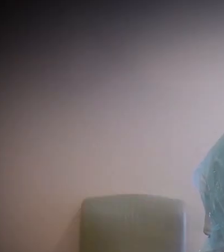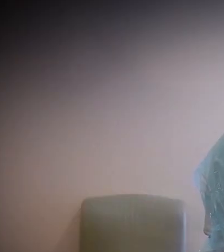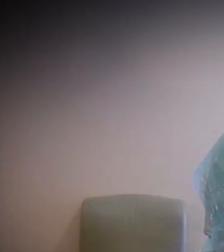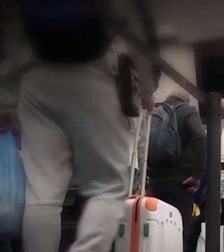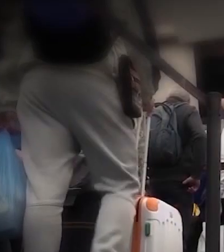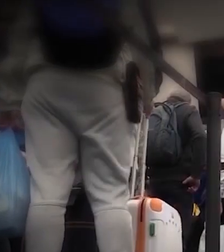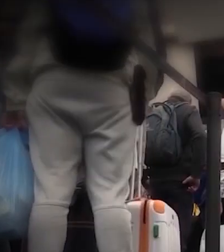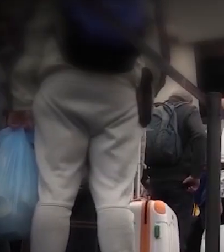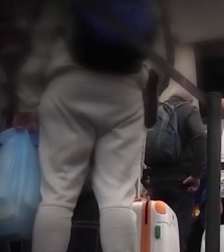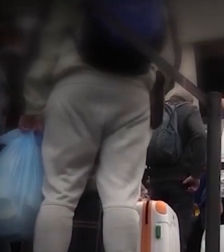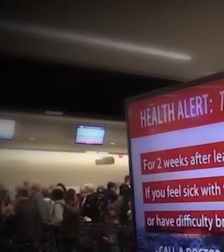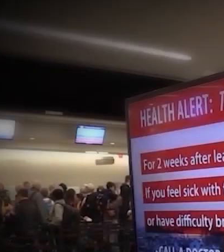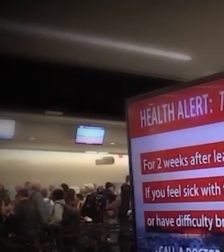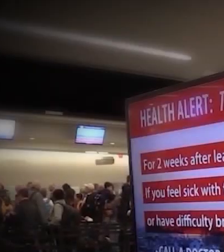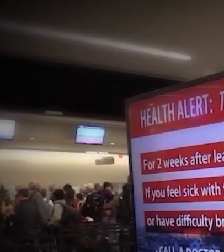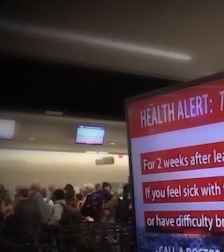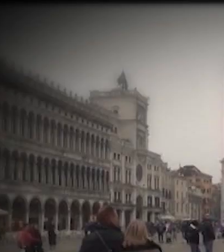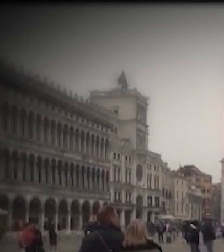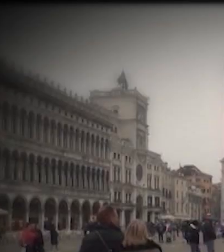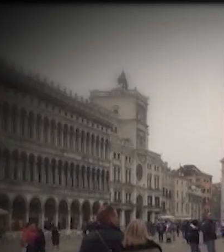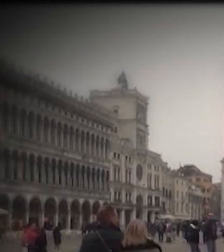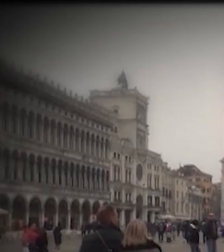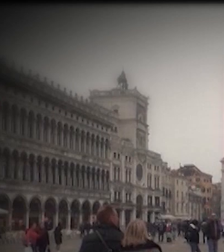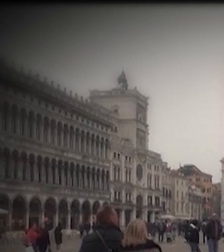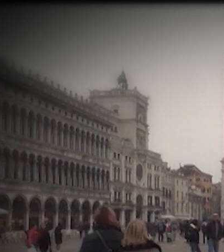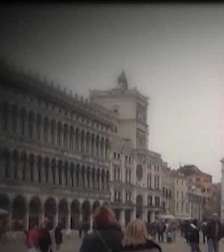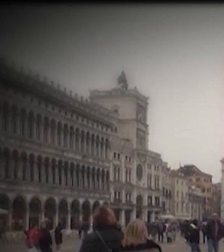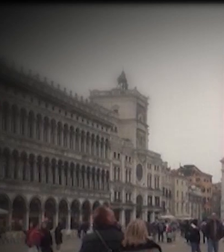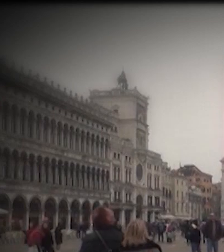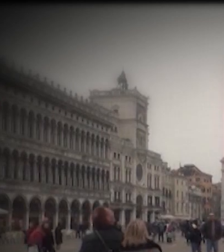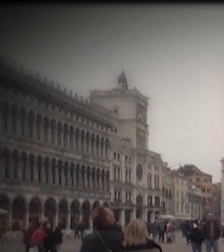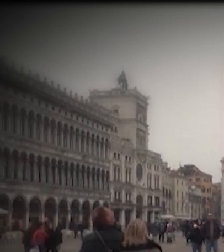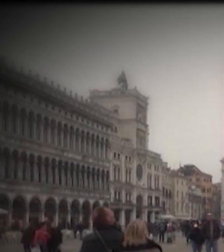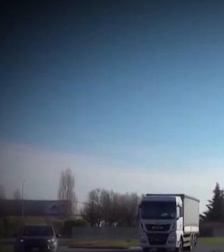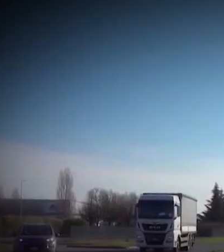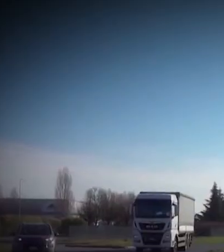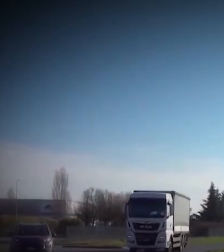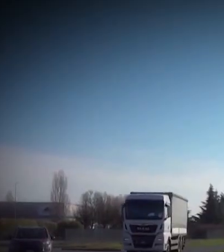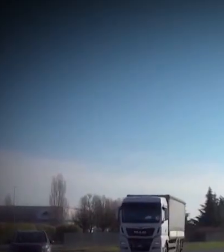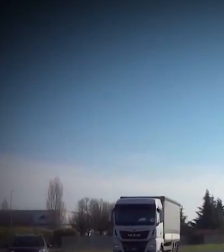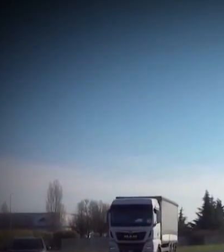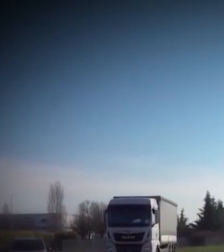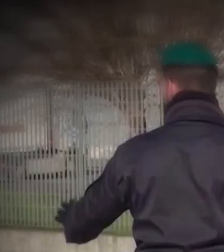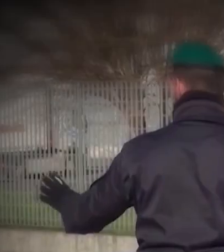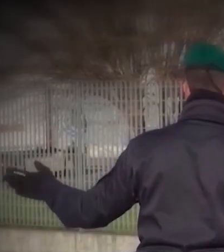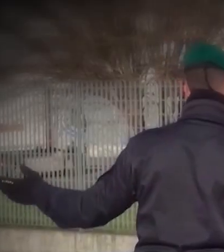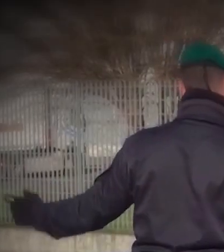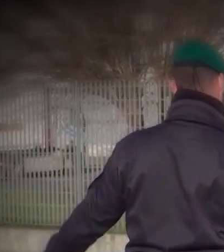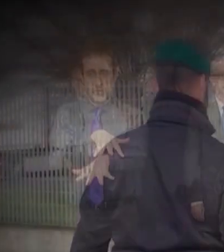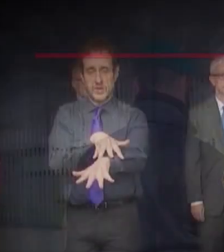CASES, THEN IT WAS LIKE, OH, BOY. YEAH, WE'RE IN FOR SOMETHING. IT WAS SOMETHING NO ONE COULD FORESEE. EVENTUALLY